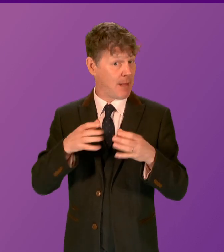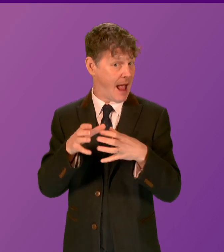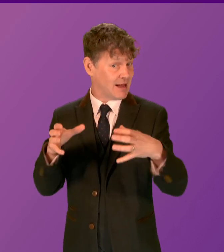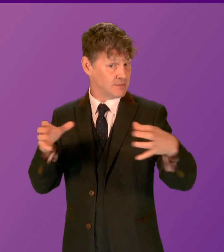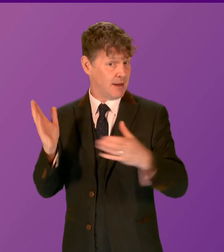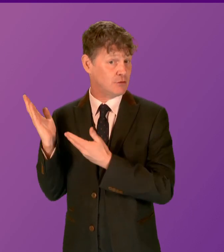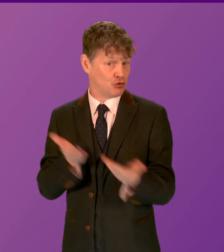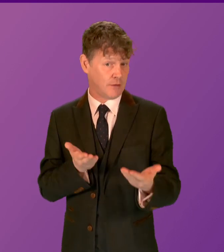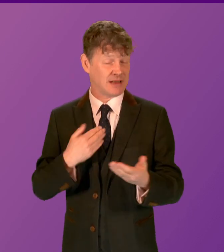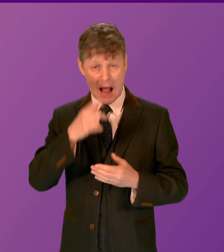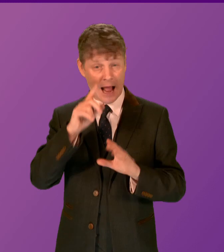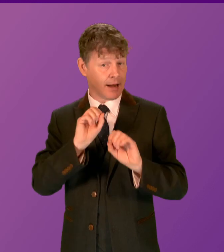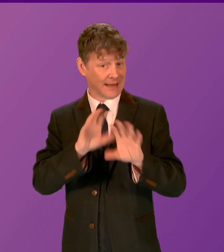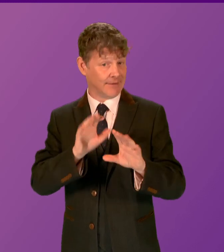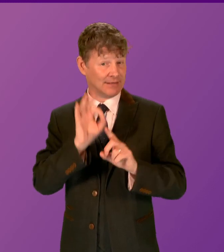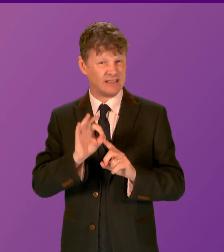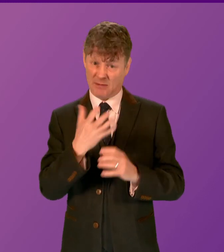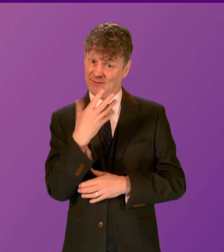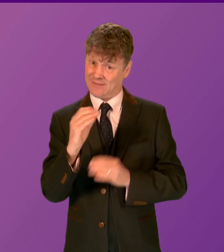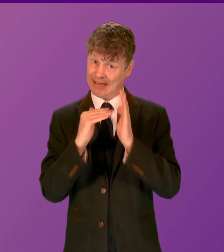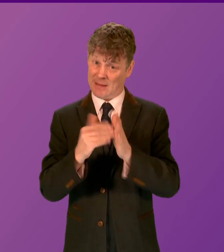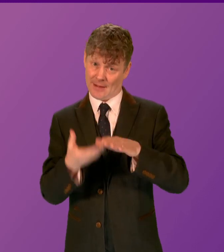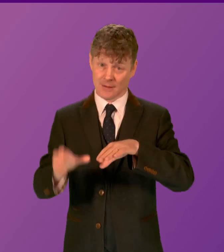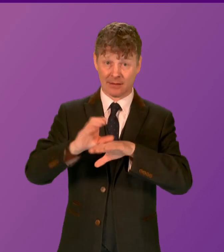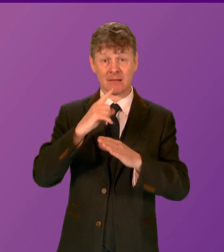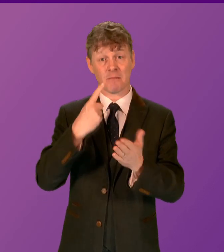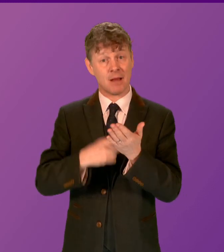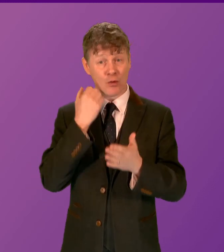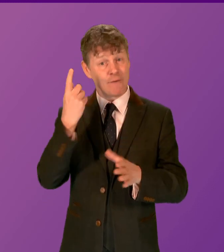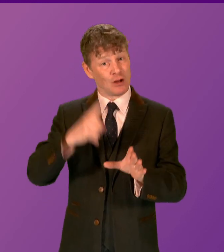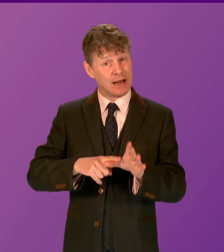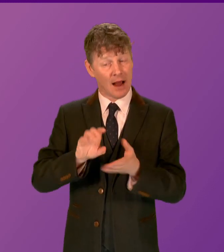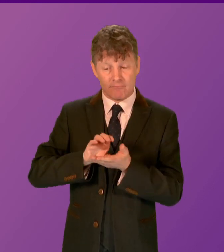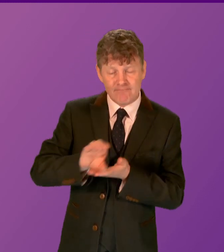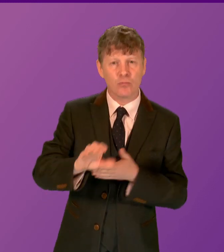We have provided £50 million a year to community and grass-roots organisations that help people